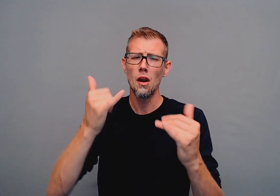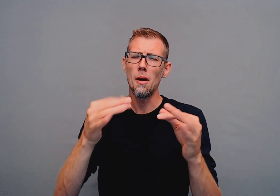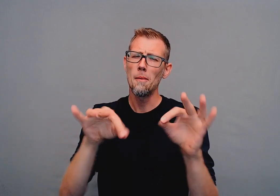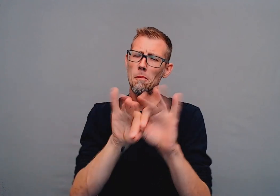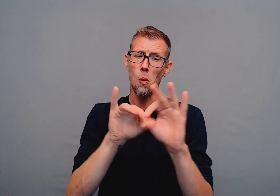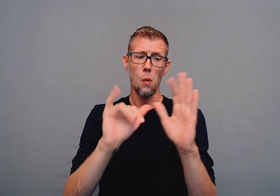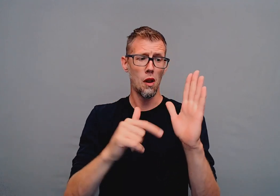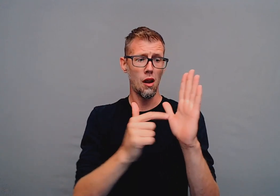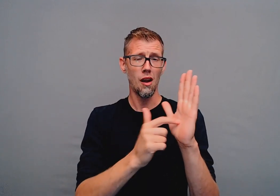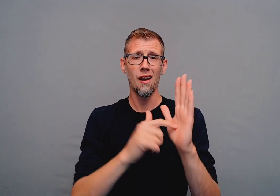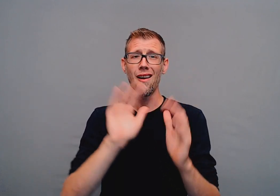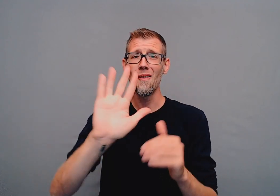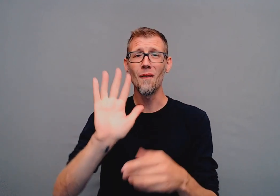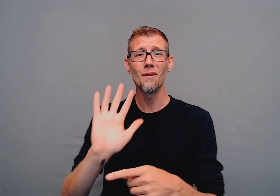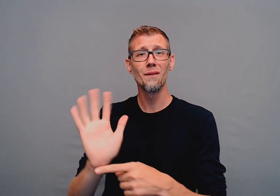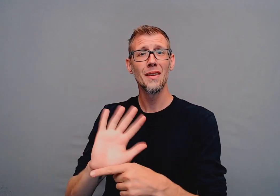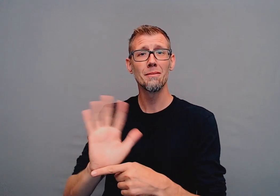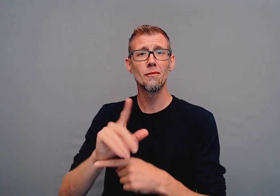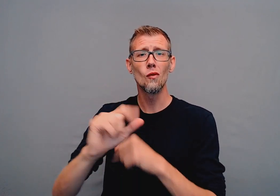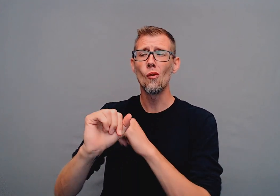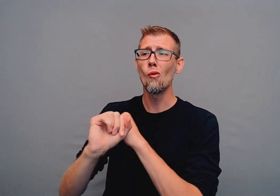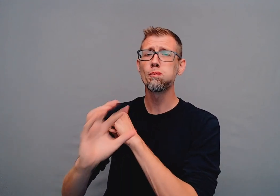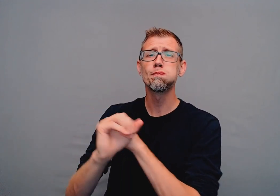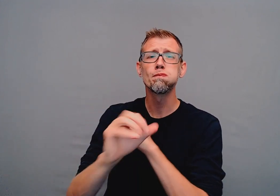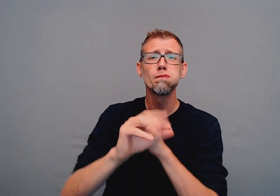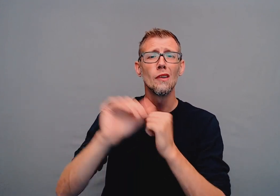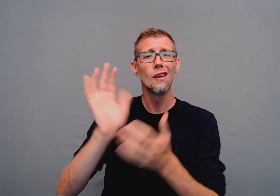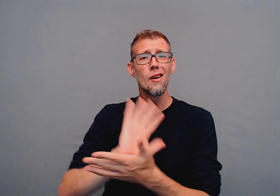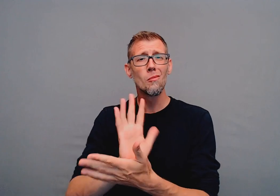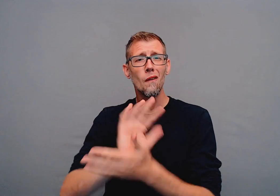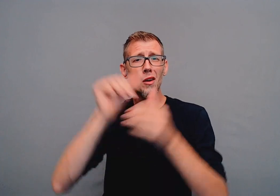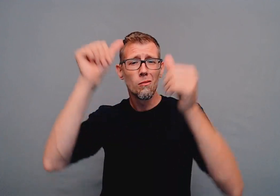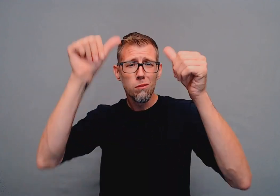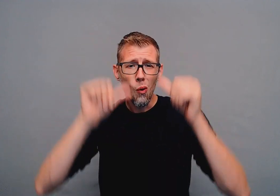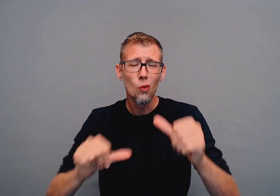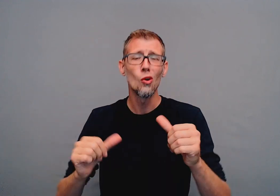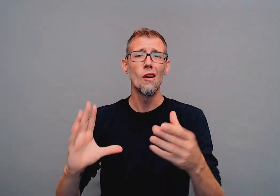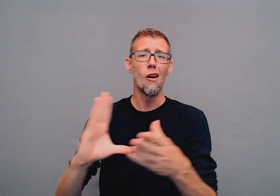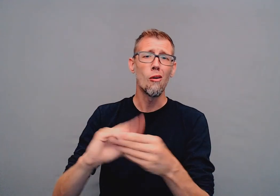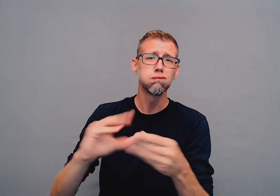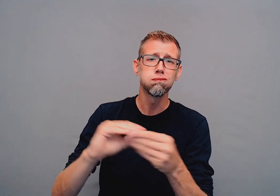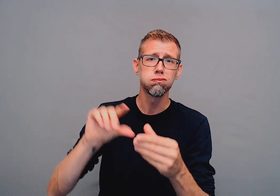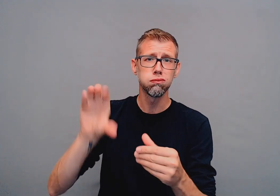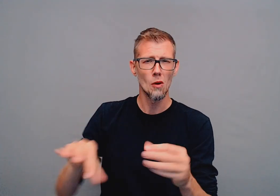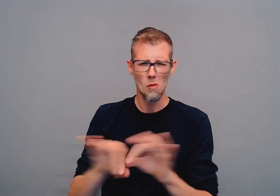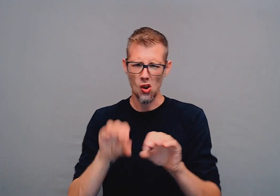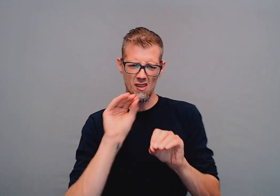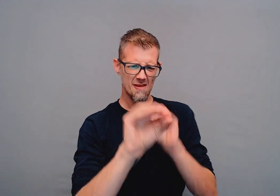Be sure to add the promotional materials for your film